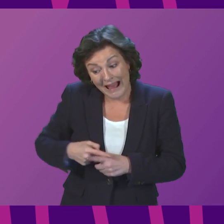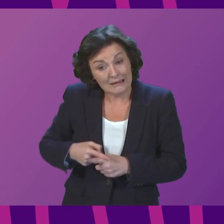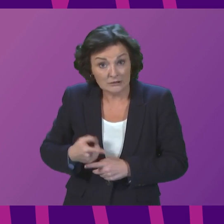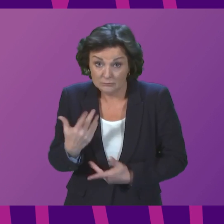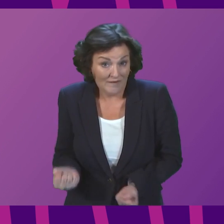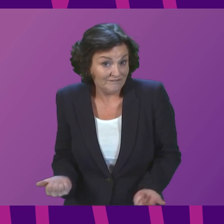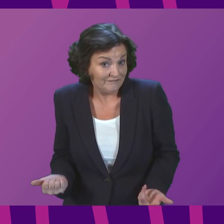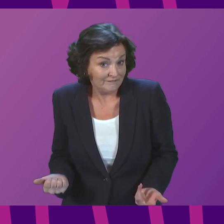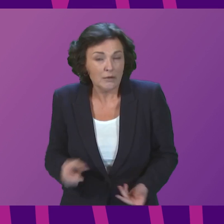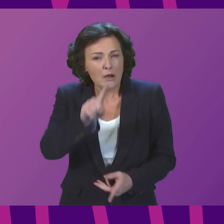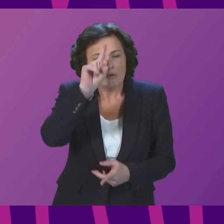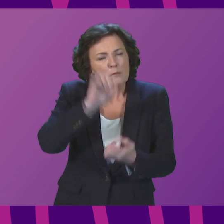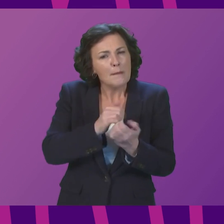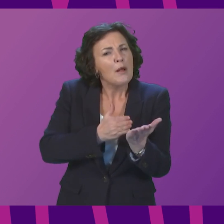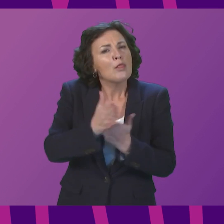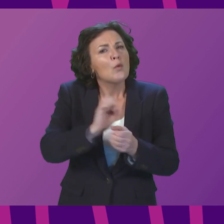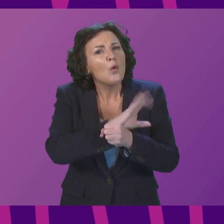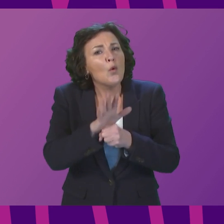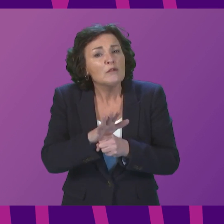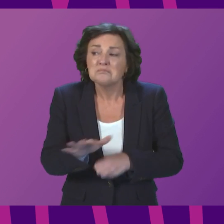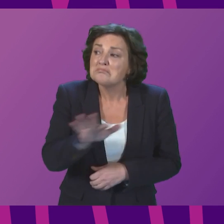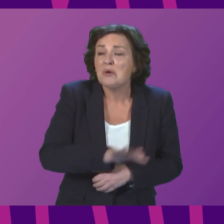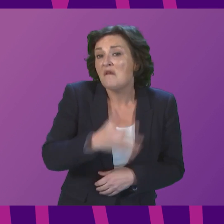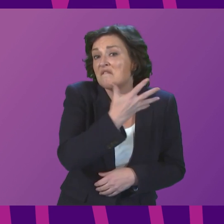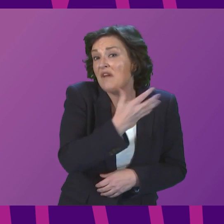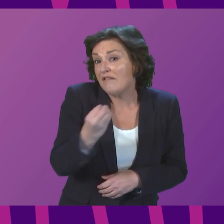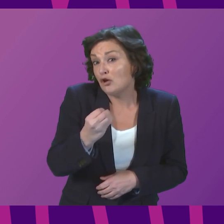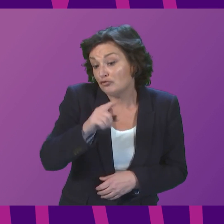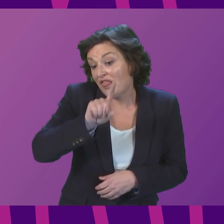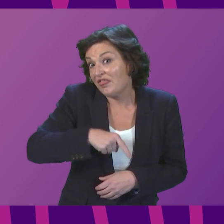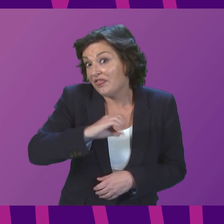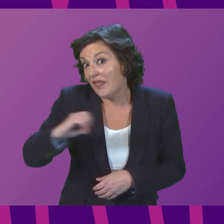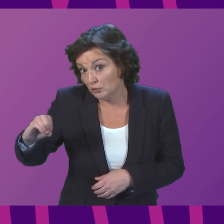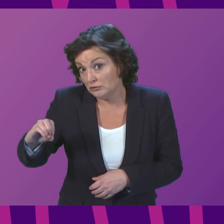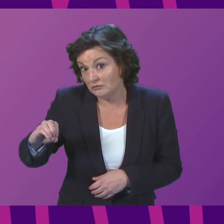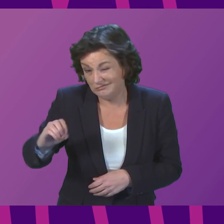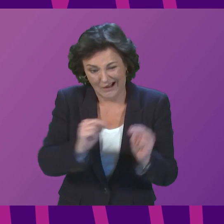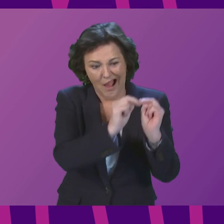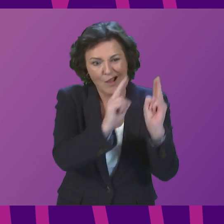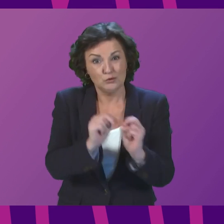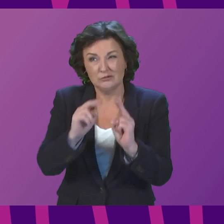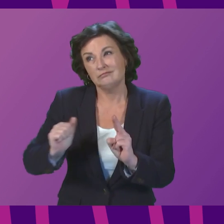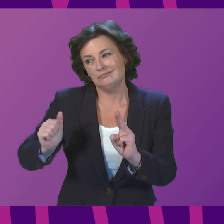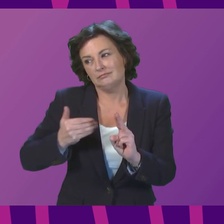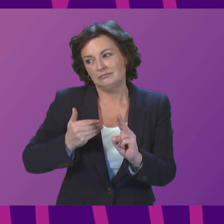On payments during the pandemic, towards the end of last year approximately 500,000 households